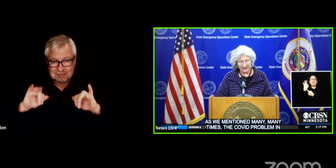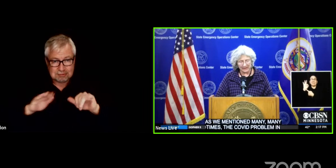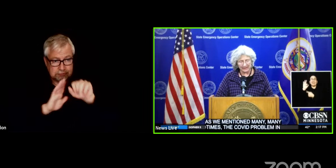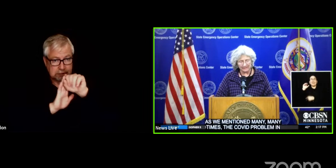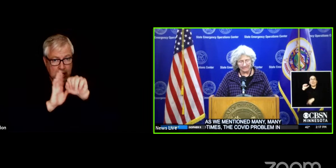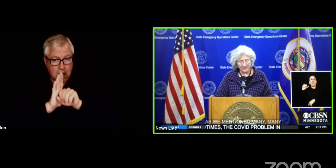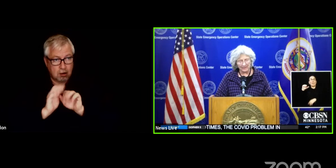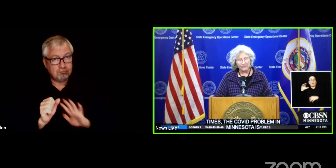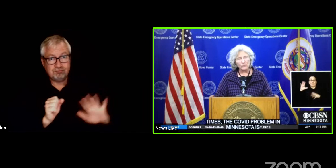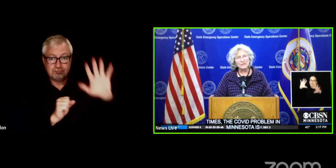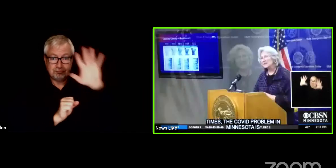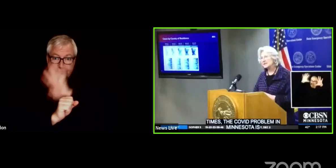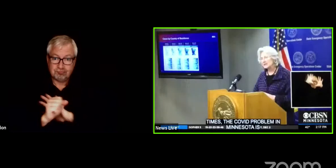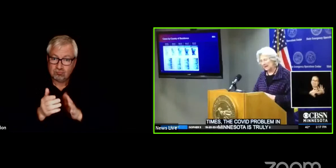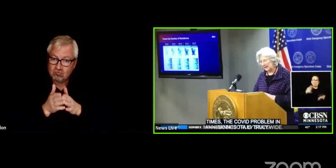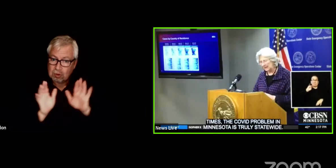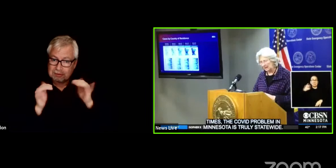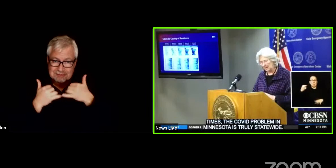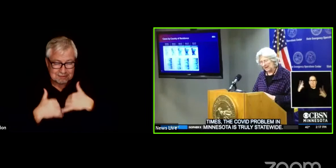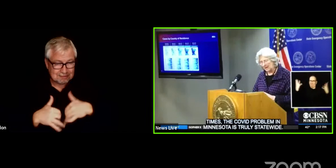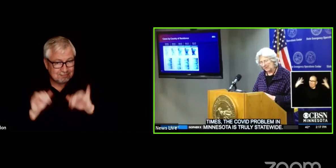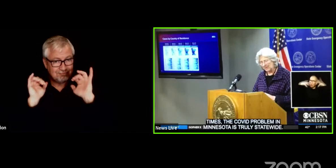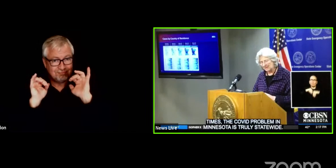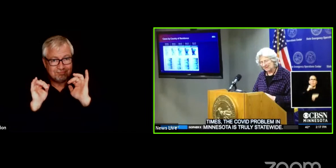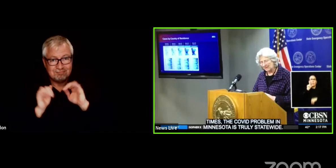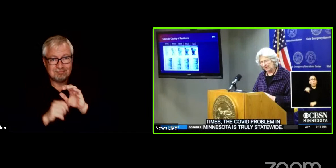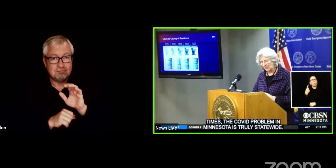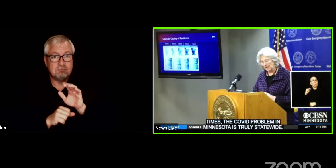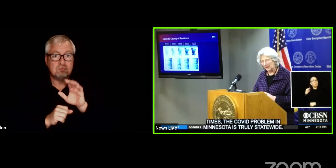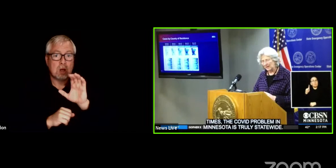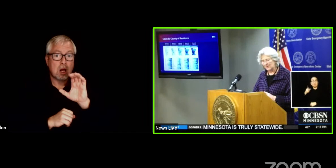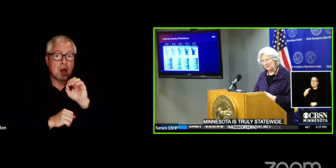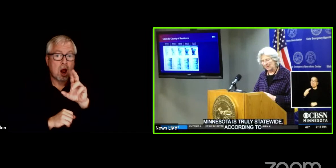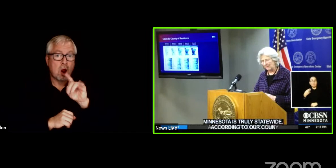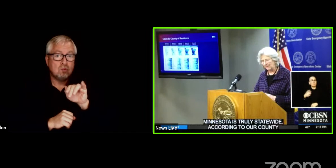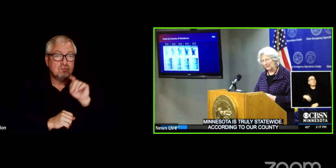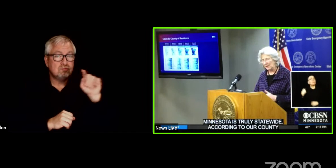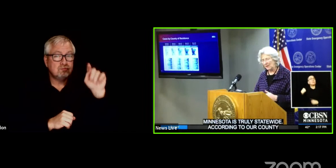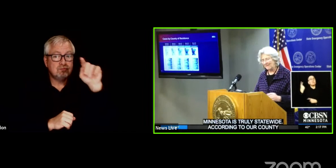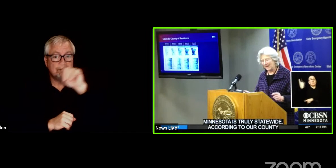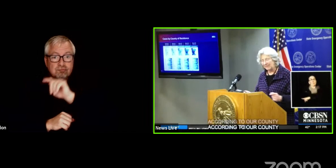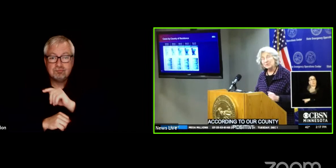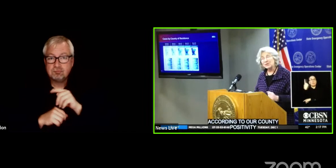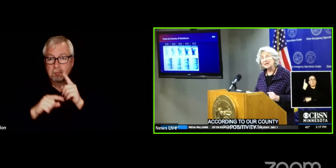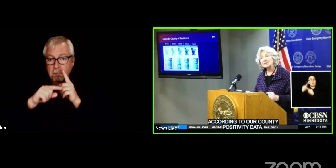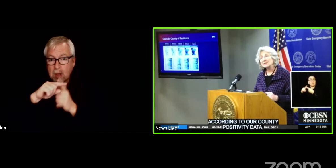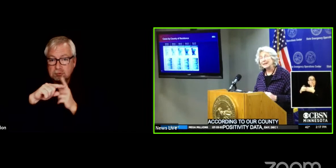DATA, THE 14-DAY COUNTY POSITIVITY RATE IS ABOVE, 5% IN